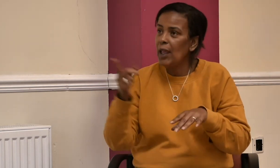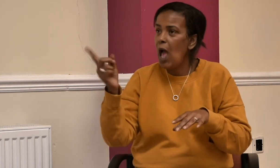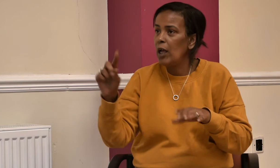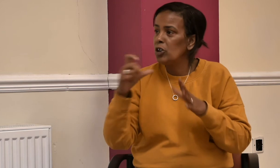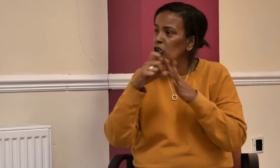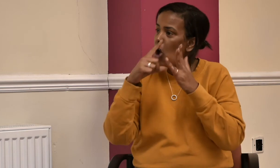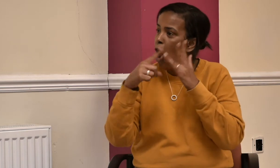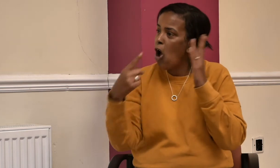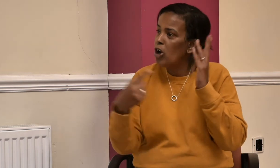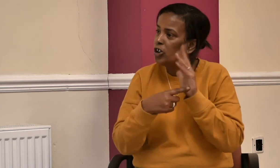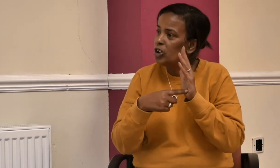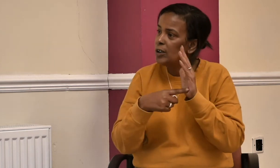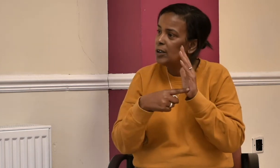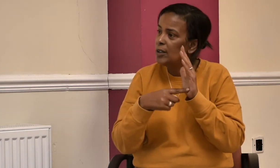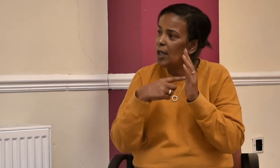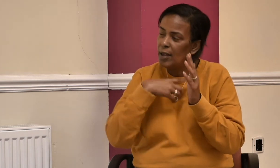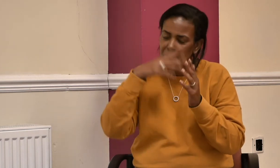I also met Dot Miles.